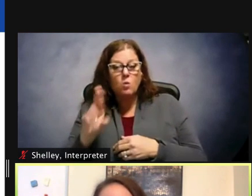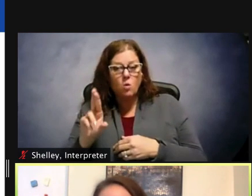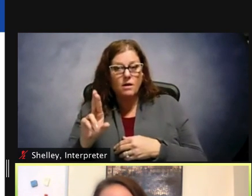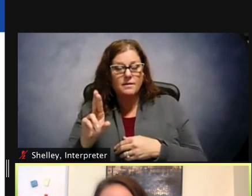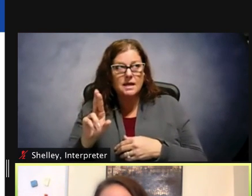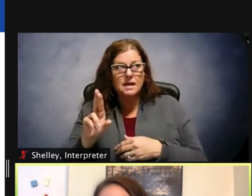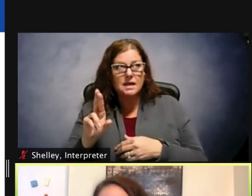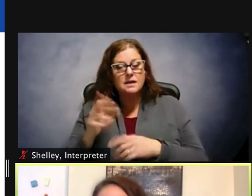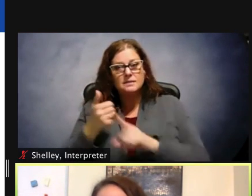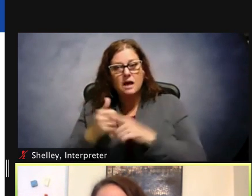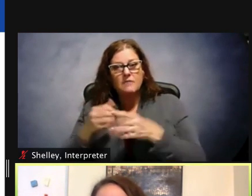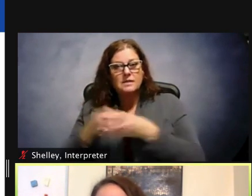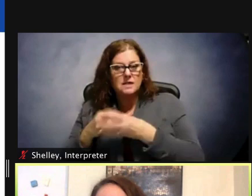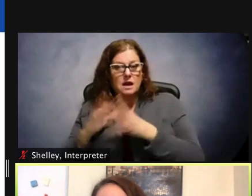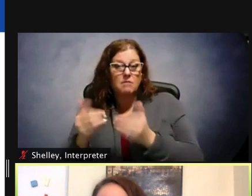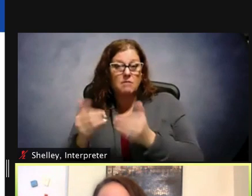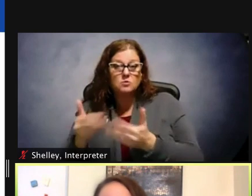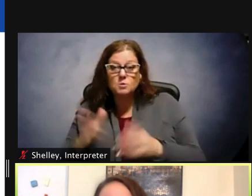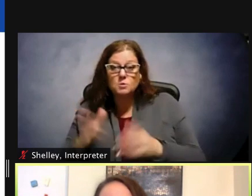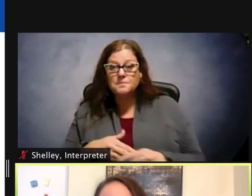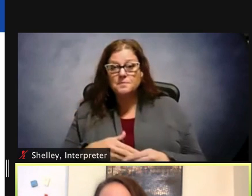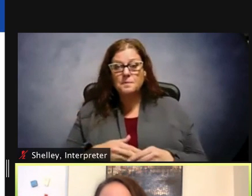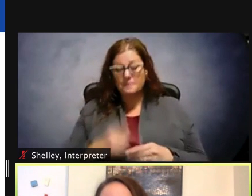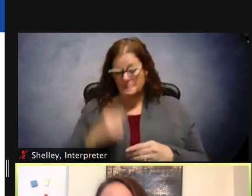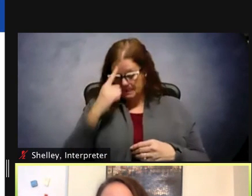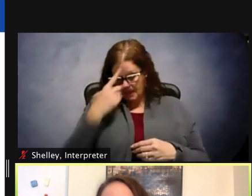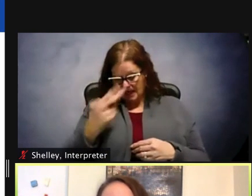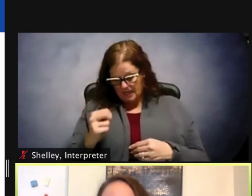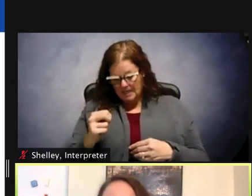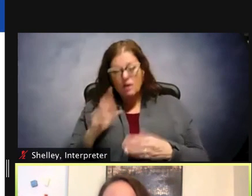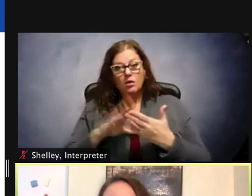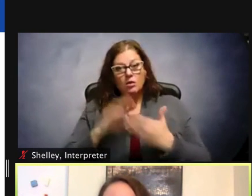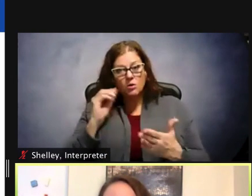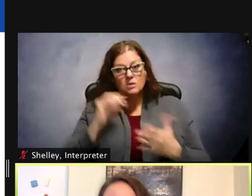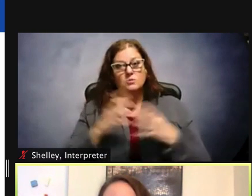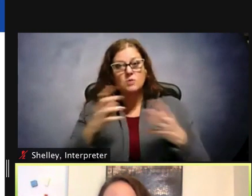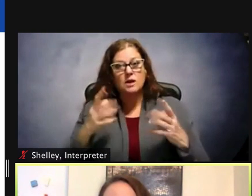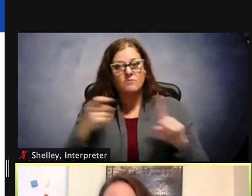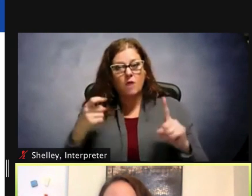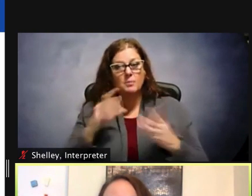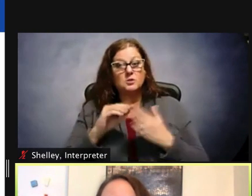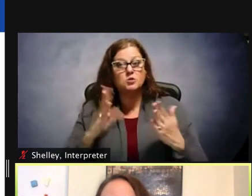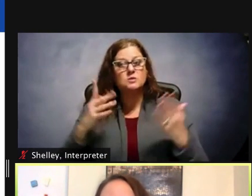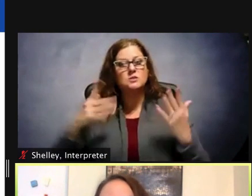self-contained classroom. I think he does learn quite a bit from the students around him and the